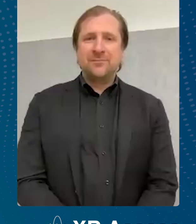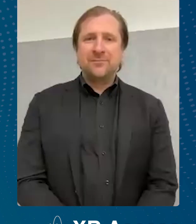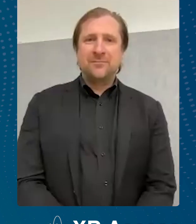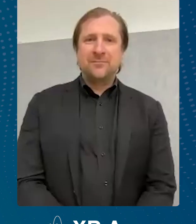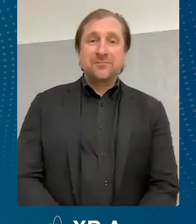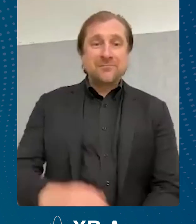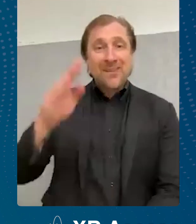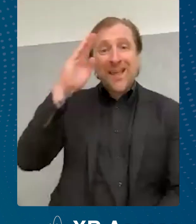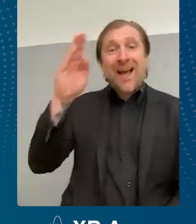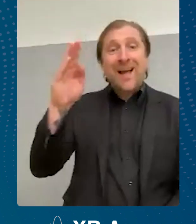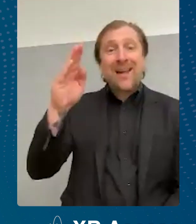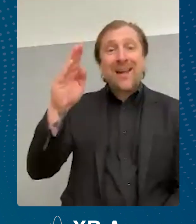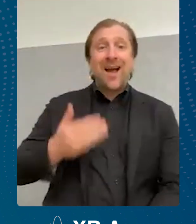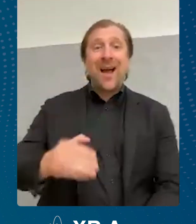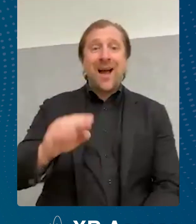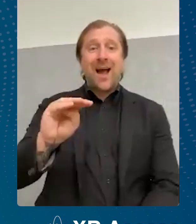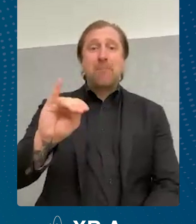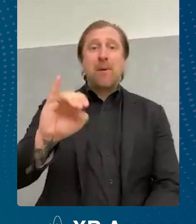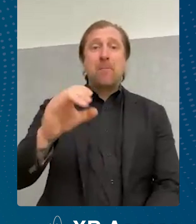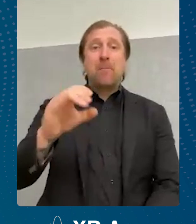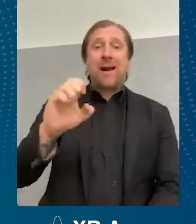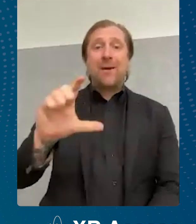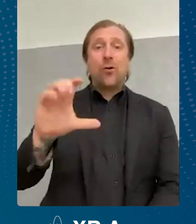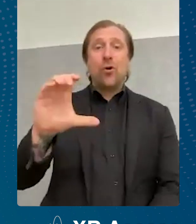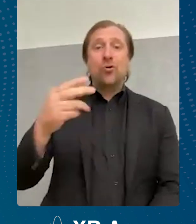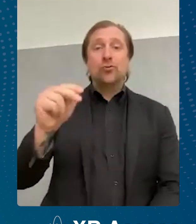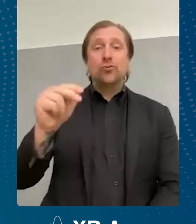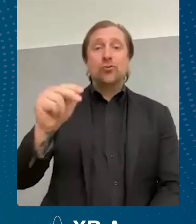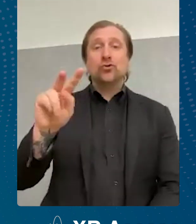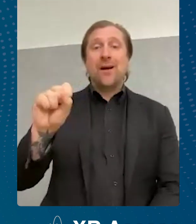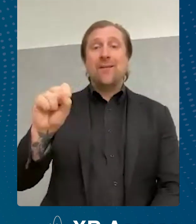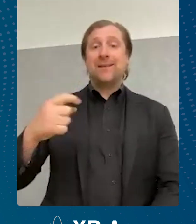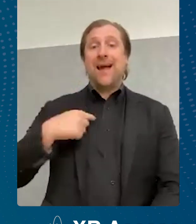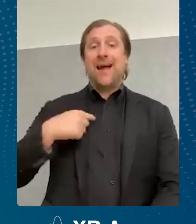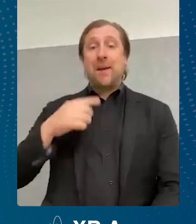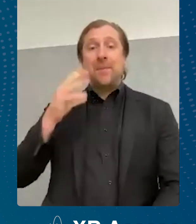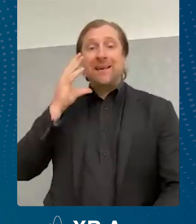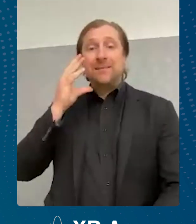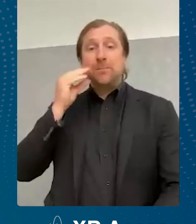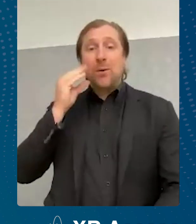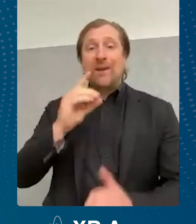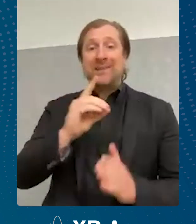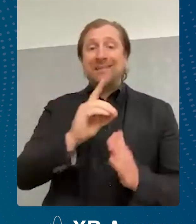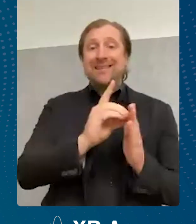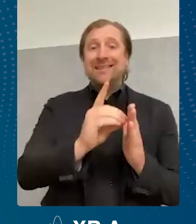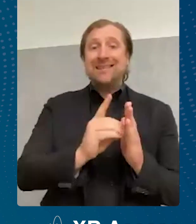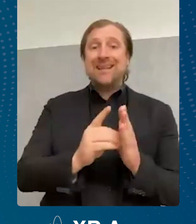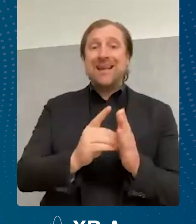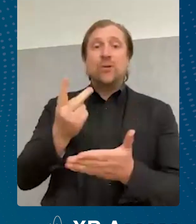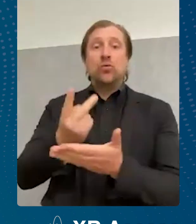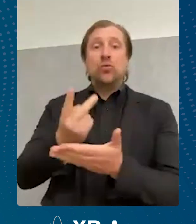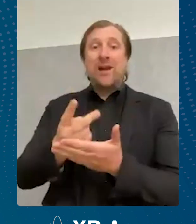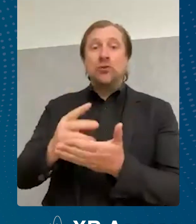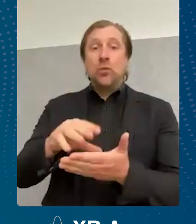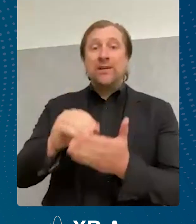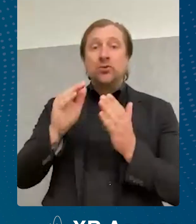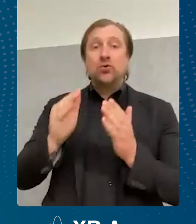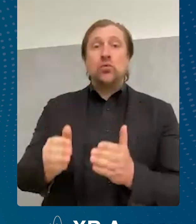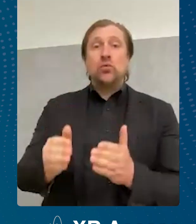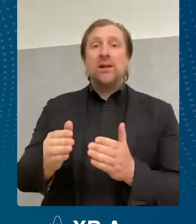Hi, I'm Michael Chaves. I am an experienced design grad student at Sonoma State University.